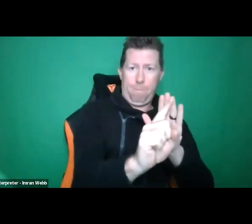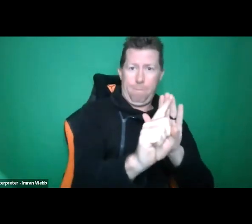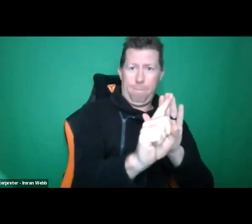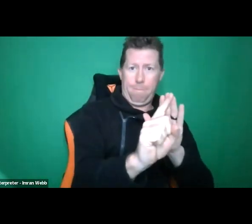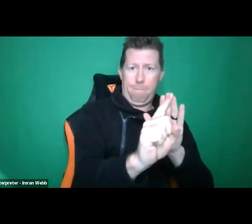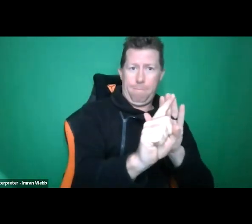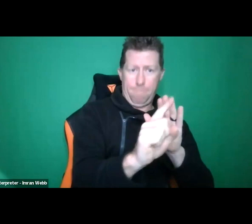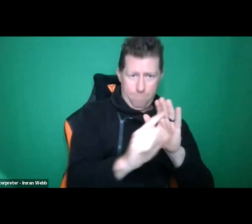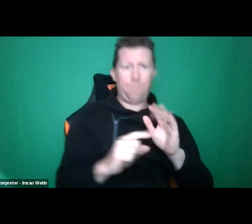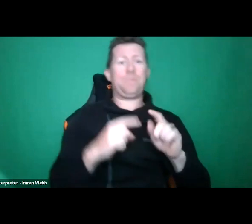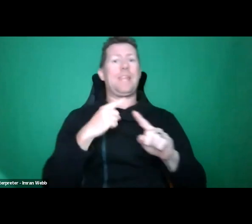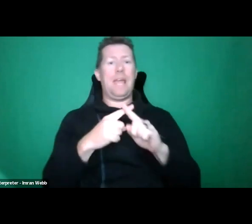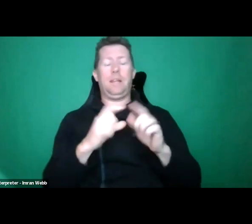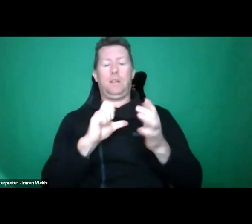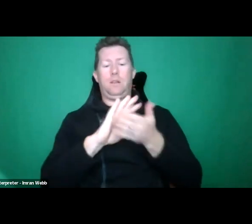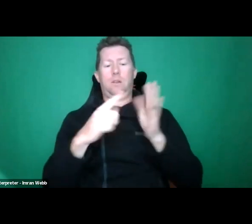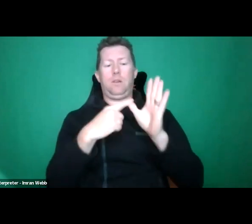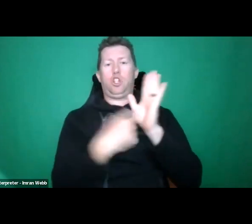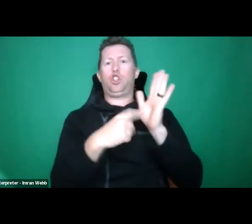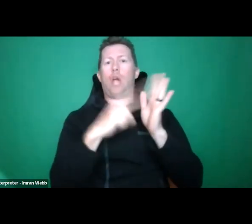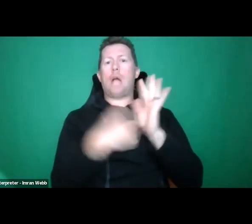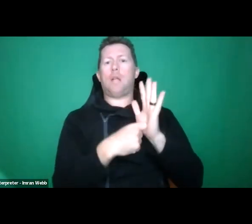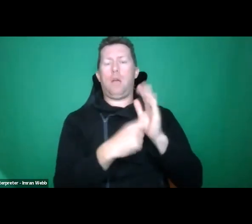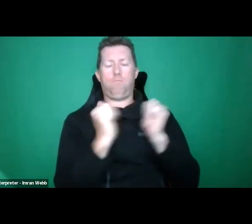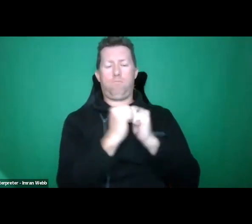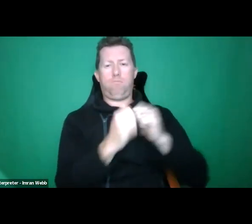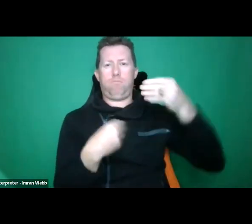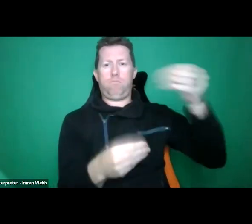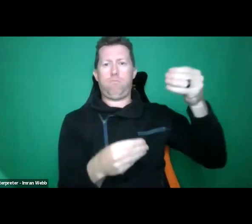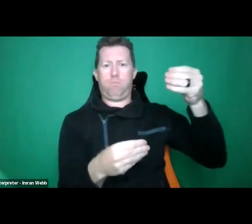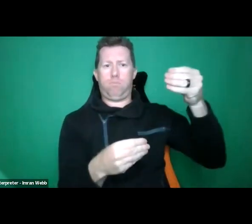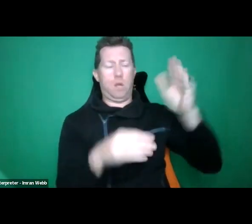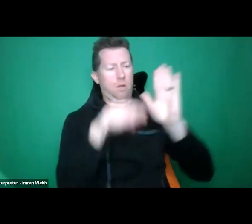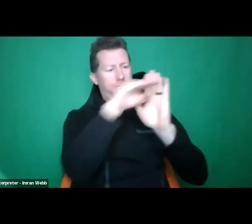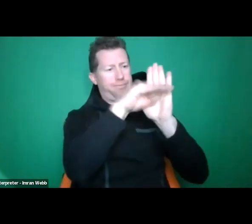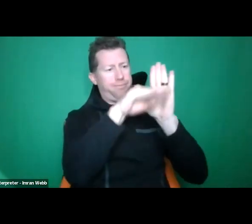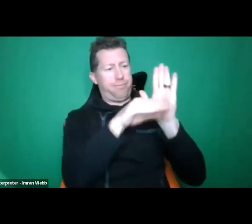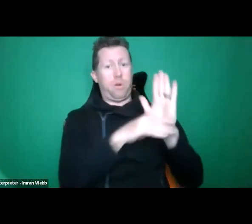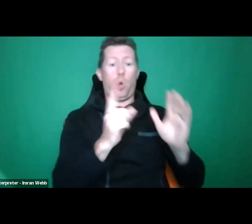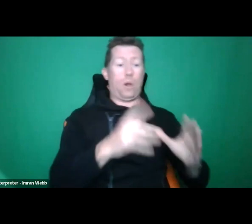and a charter will outline acceptable and unacceptable uses